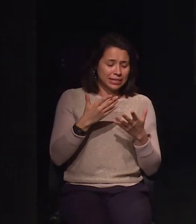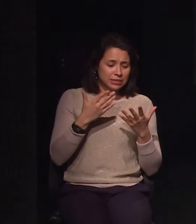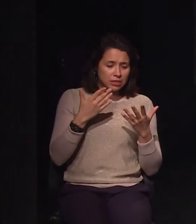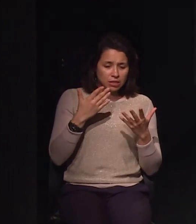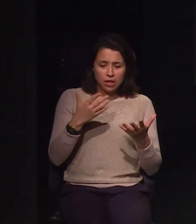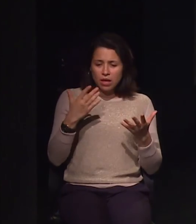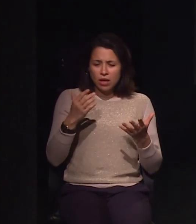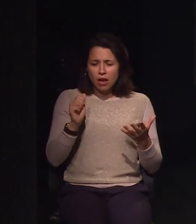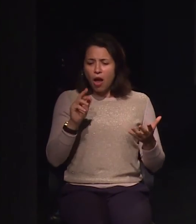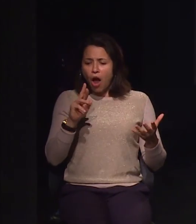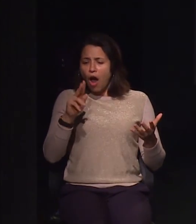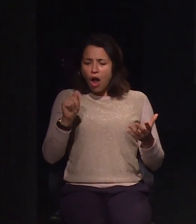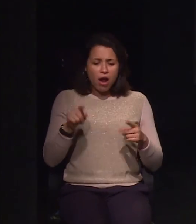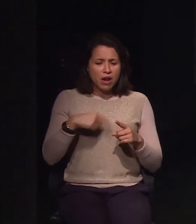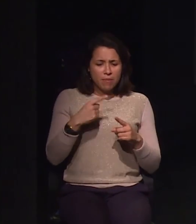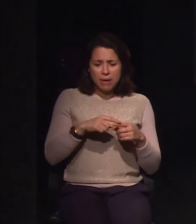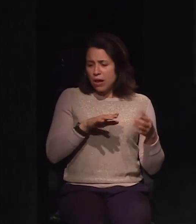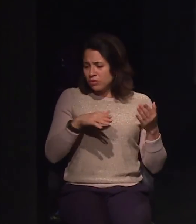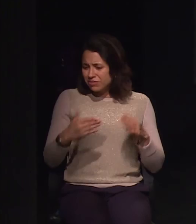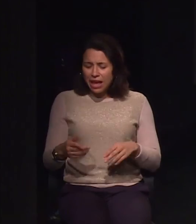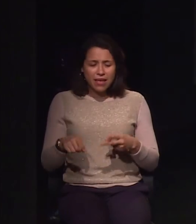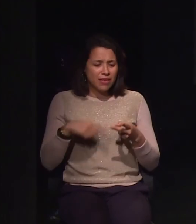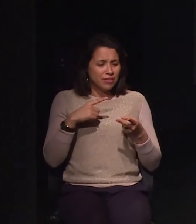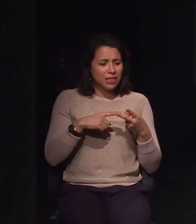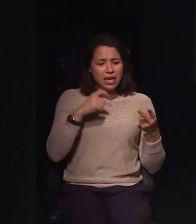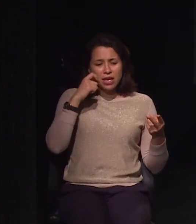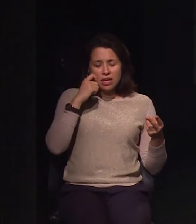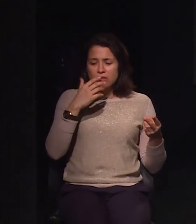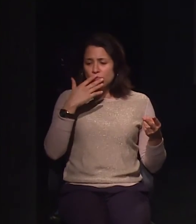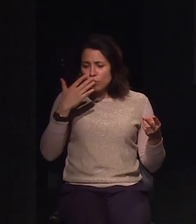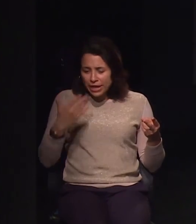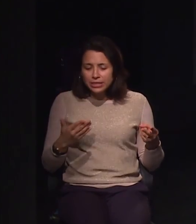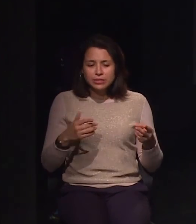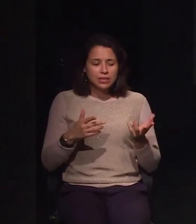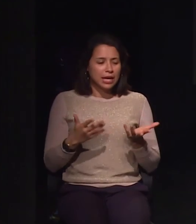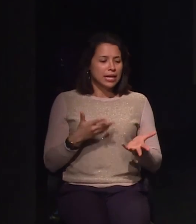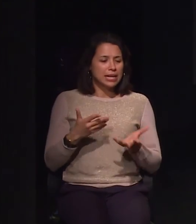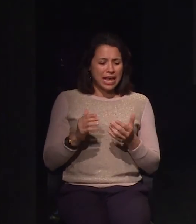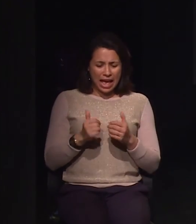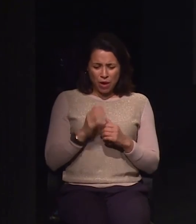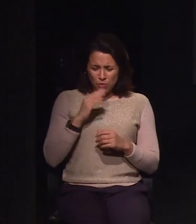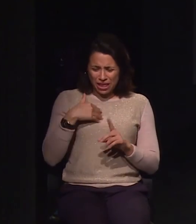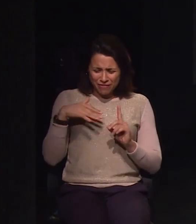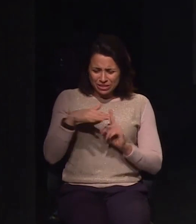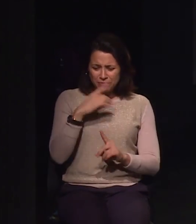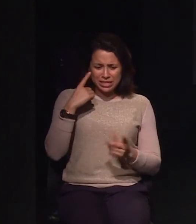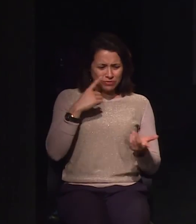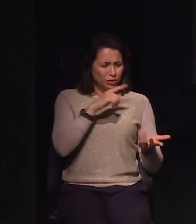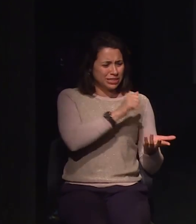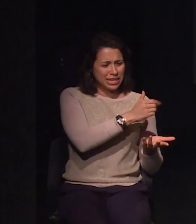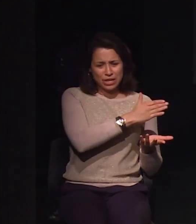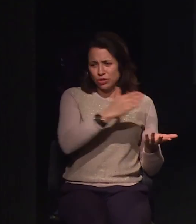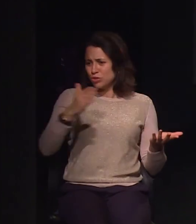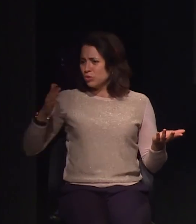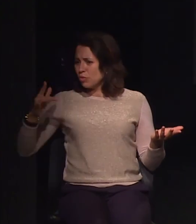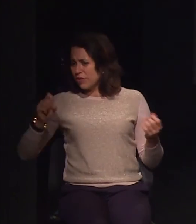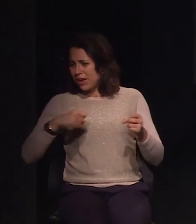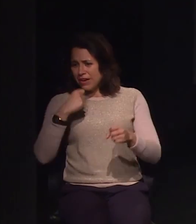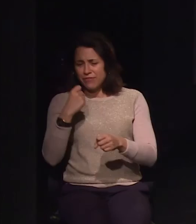all this stuff, how is there going to be a space for all this in ten, twenty, five years